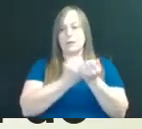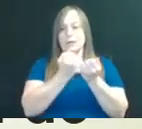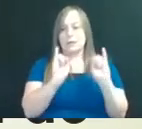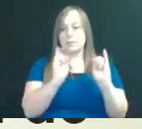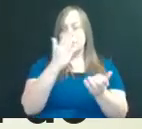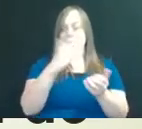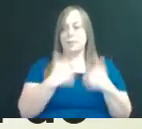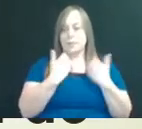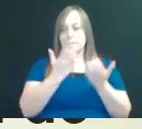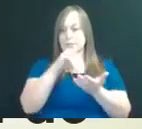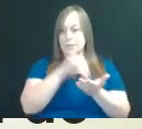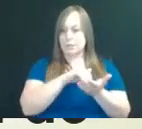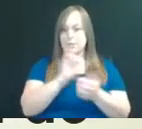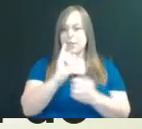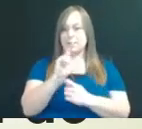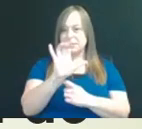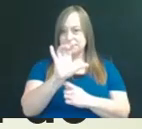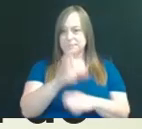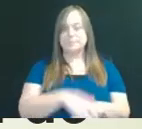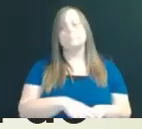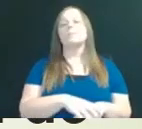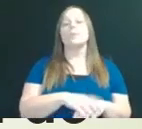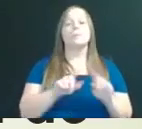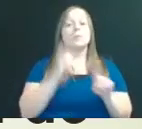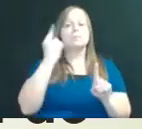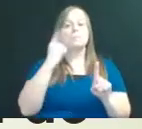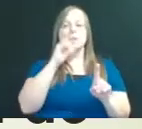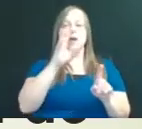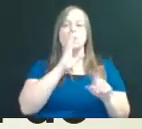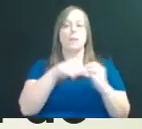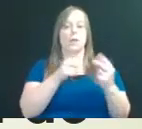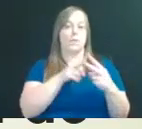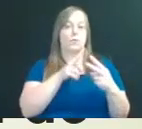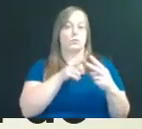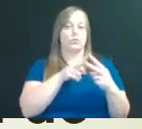or also known as ILCs. But we're not gonna dive too much into this in the presentation.